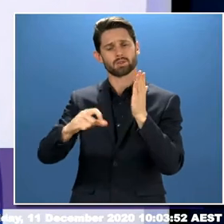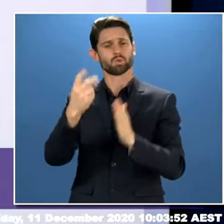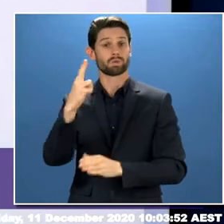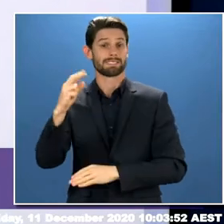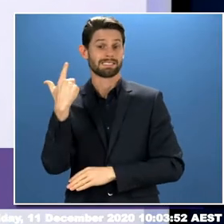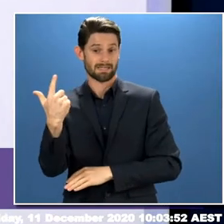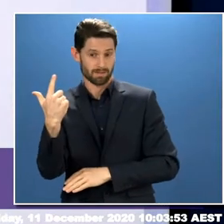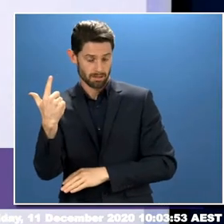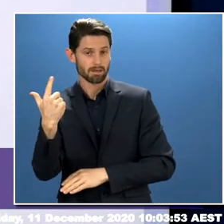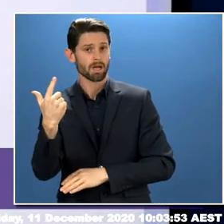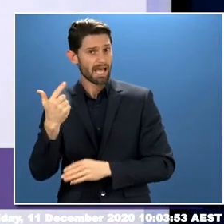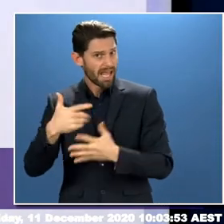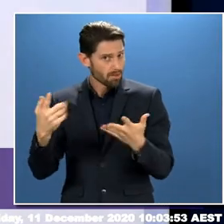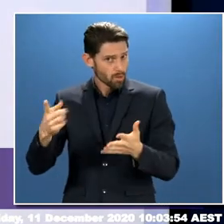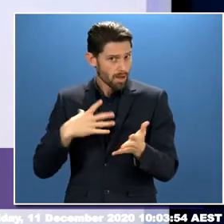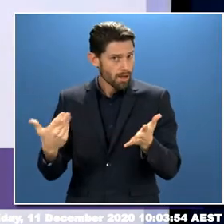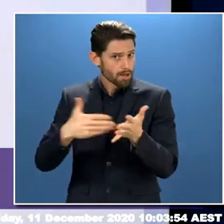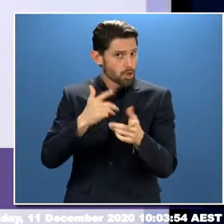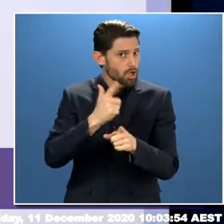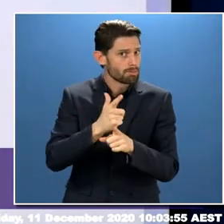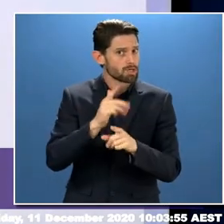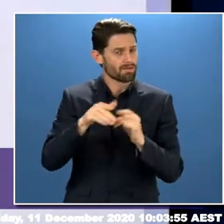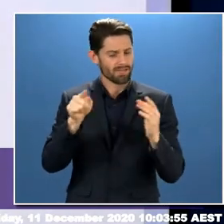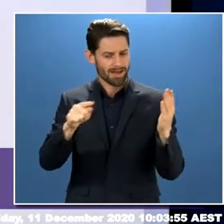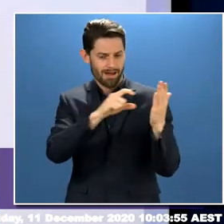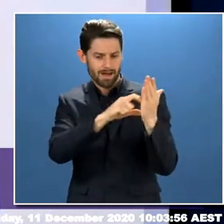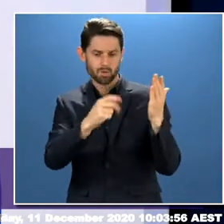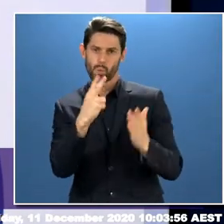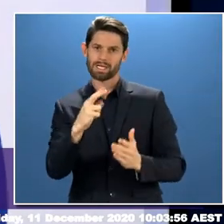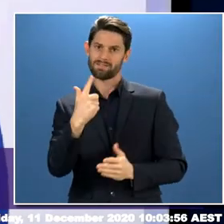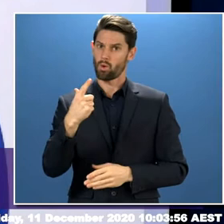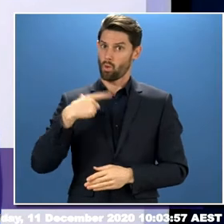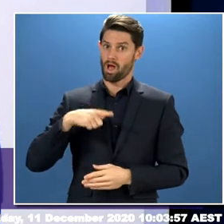Is there anything you want to say about the importance of Article 27 in the work